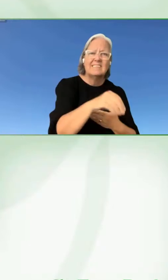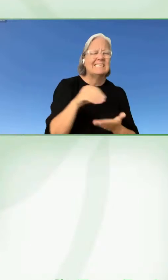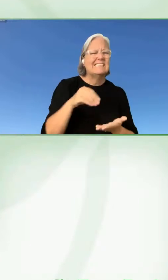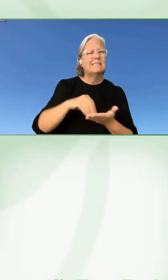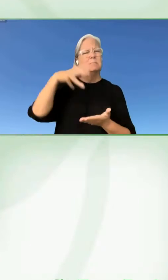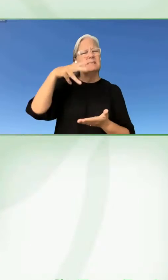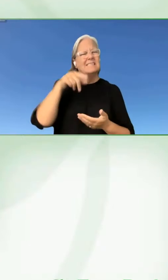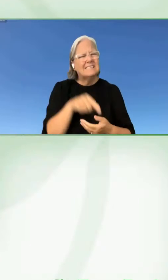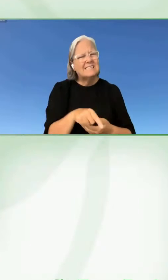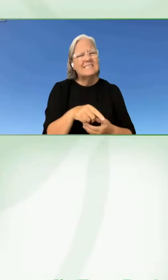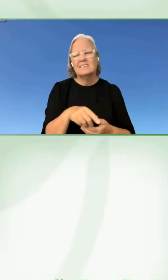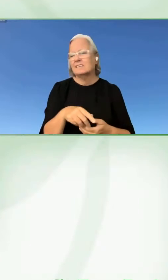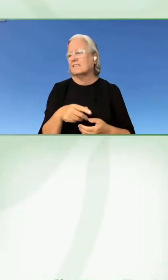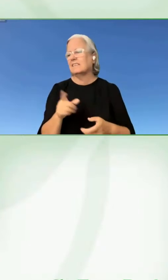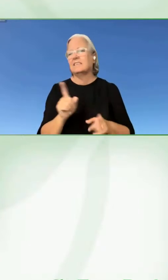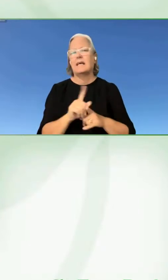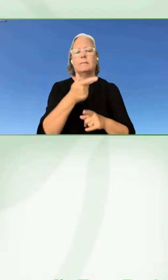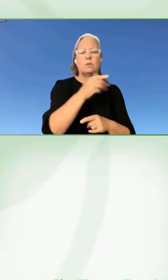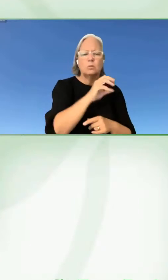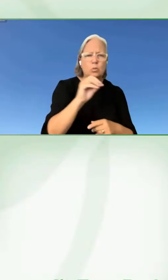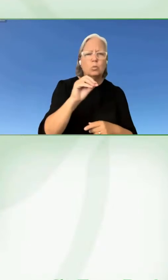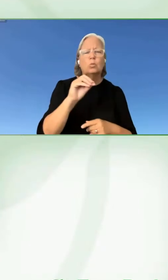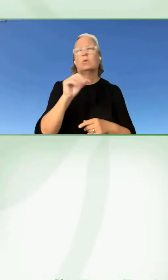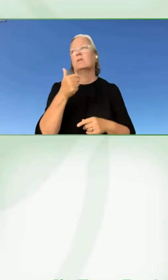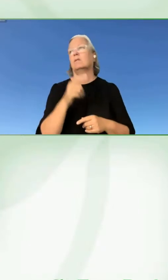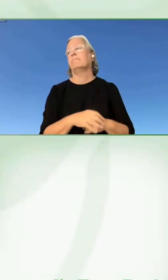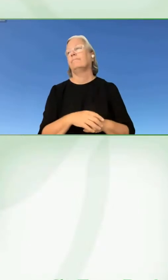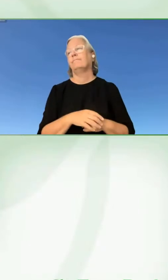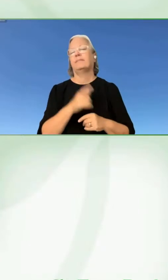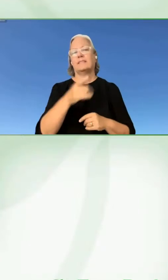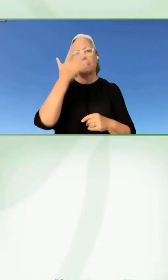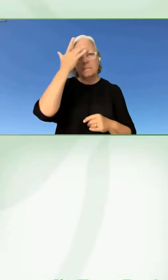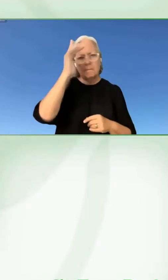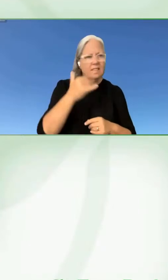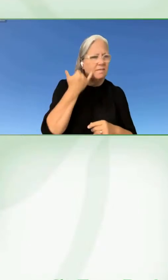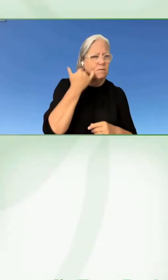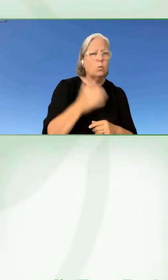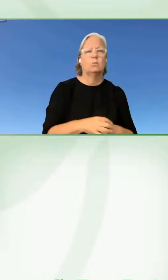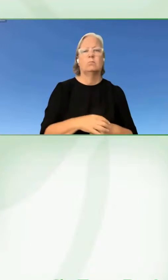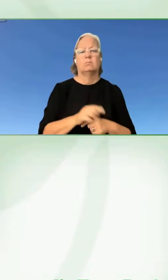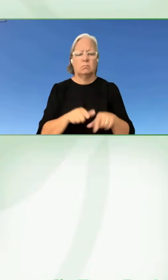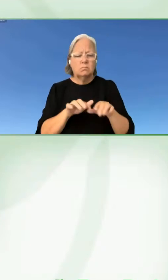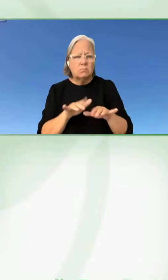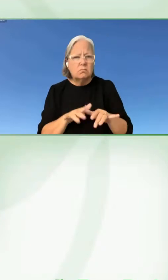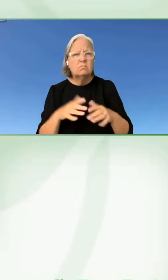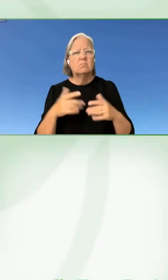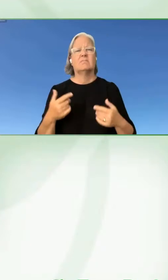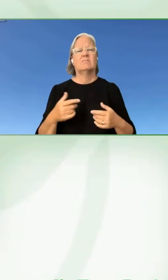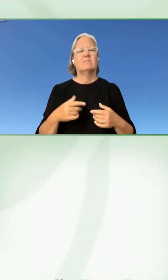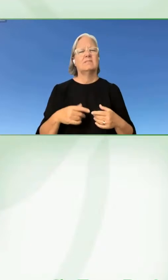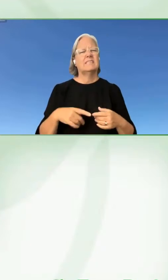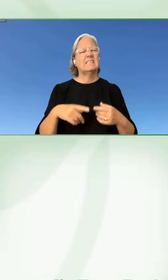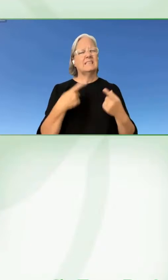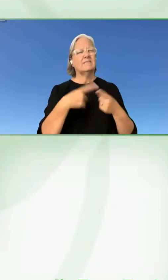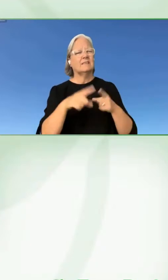unable to afford the tools or computers or assistive technologies.